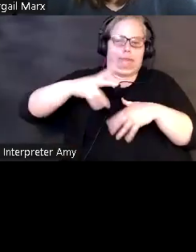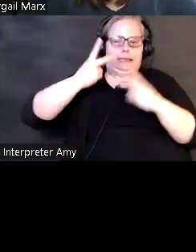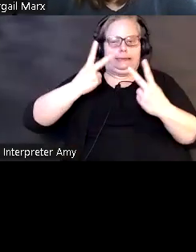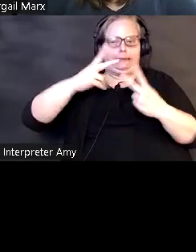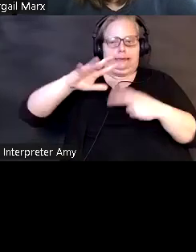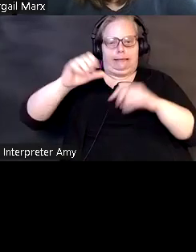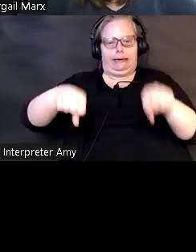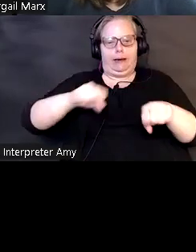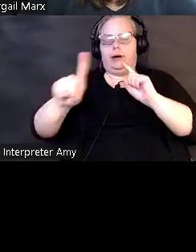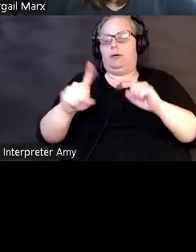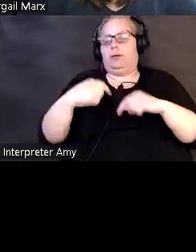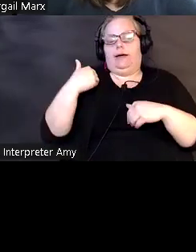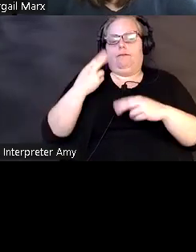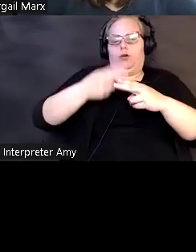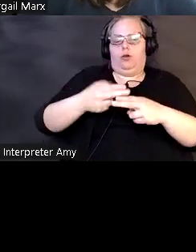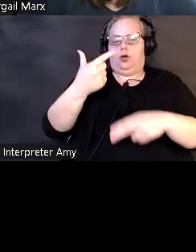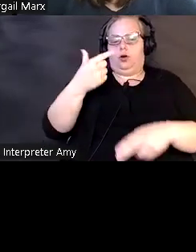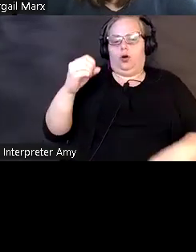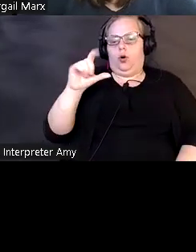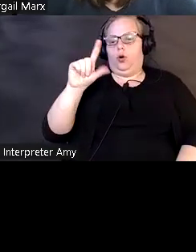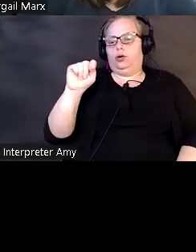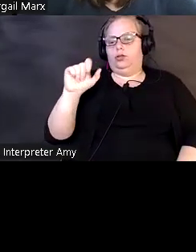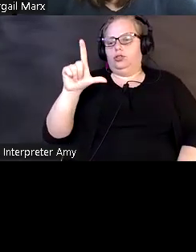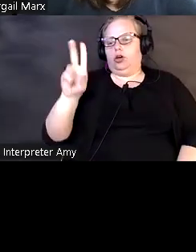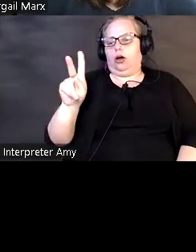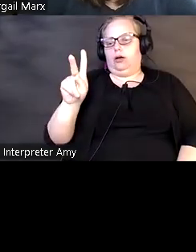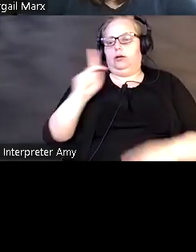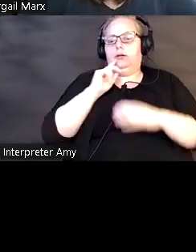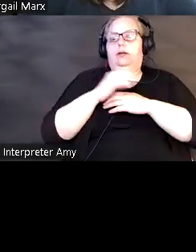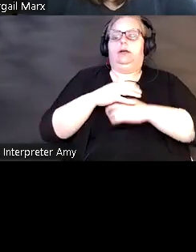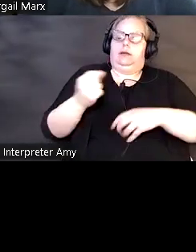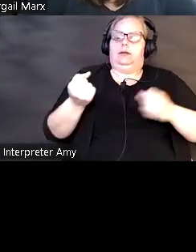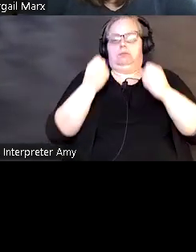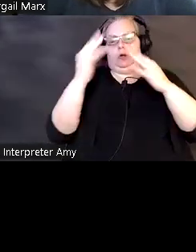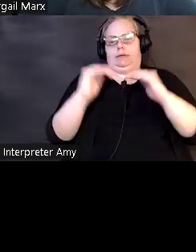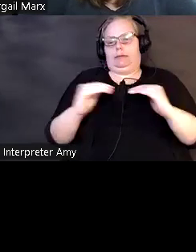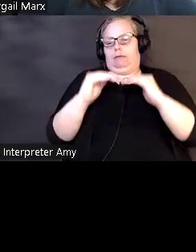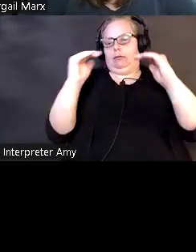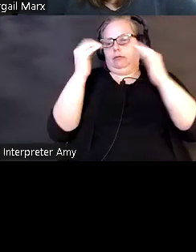We have a GoTalk. It has a button you